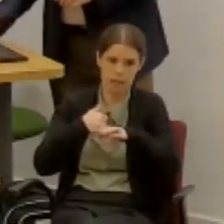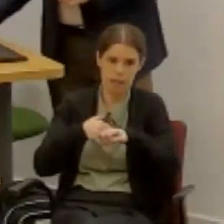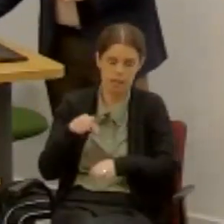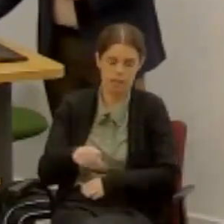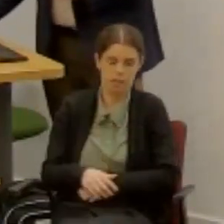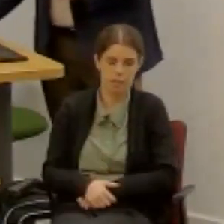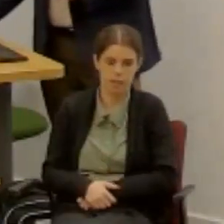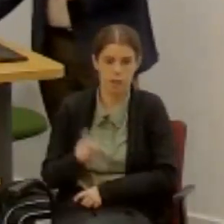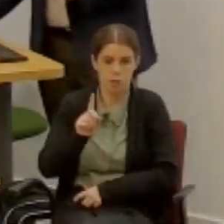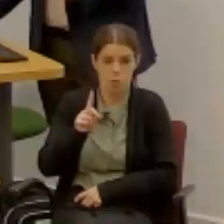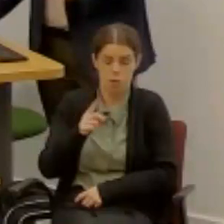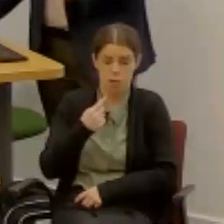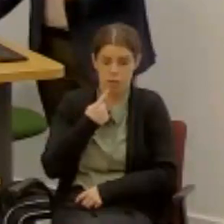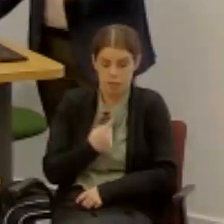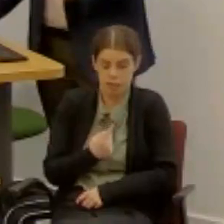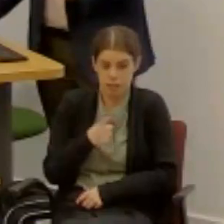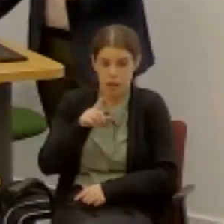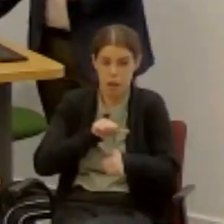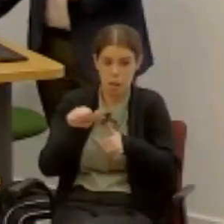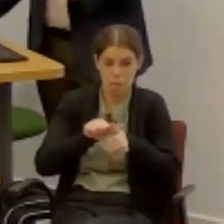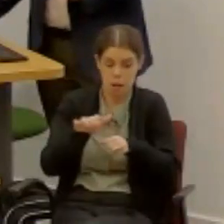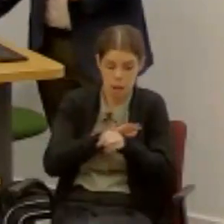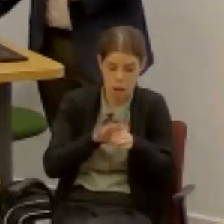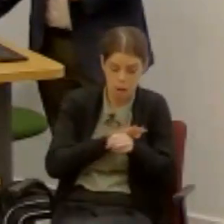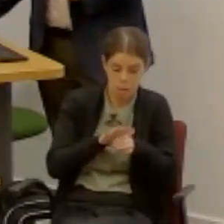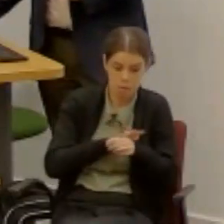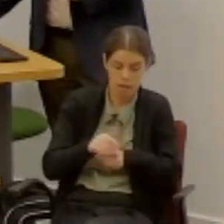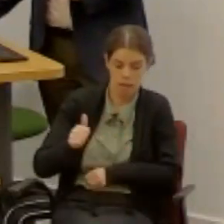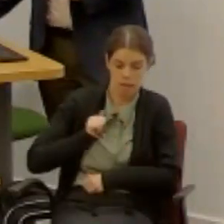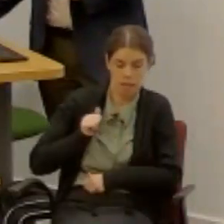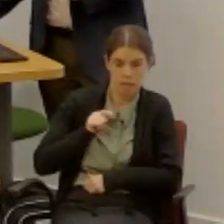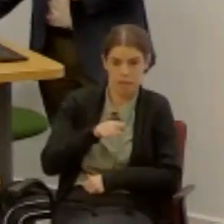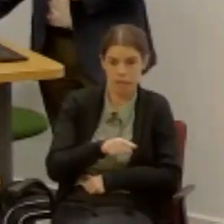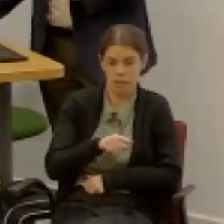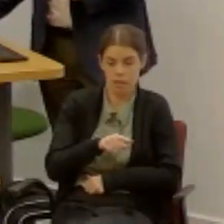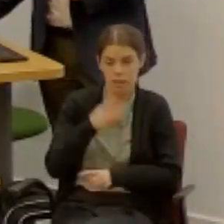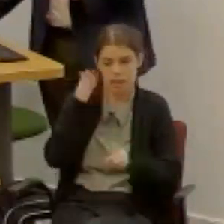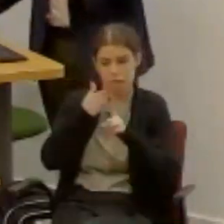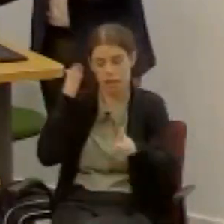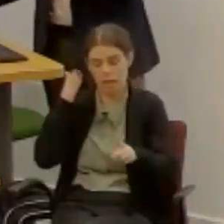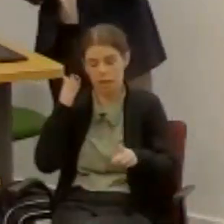What we're suggesting is probably a better place to target our efforts is to look at